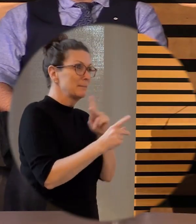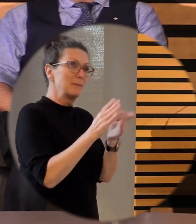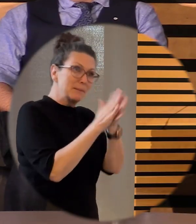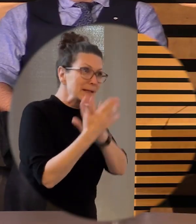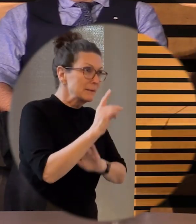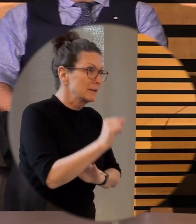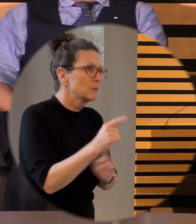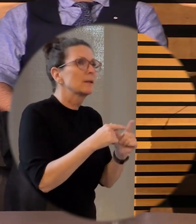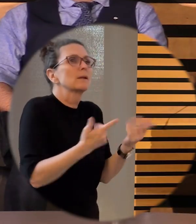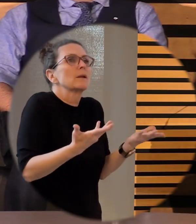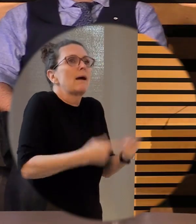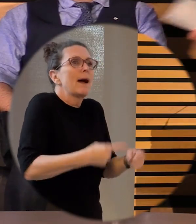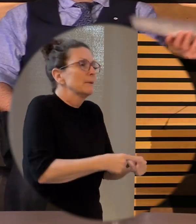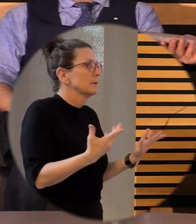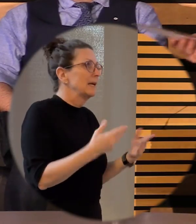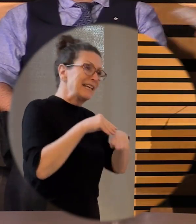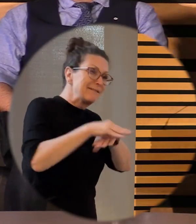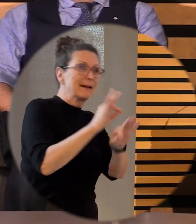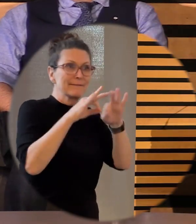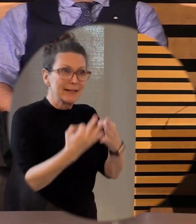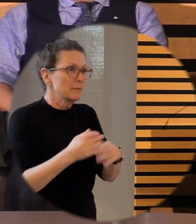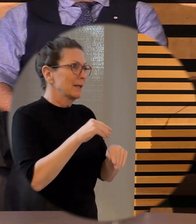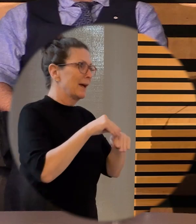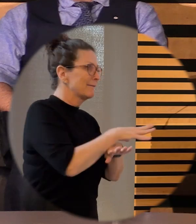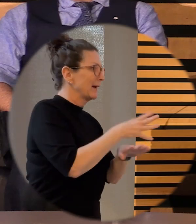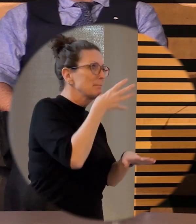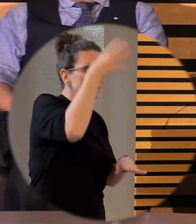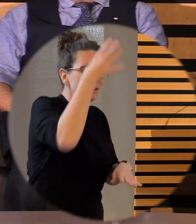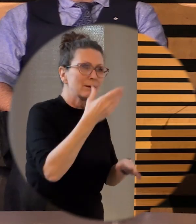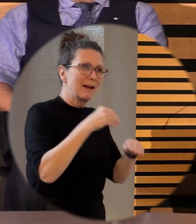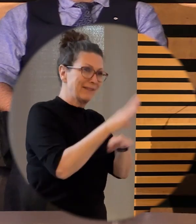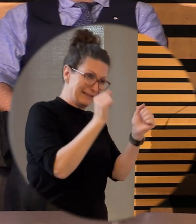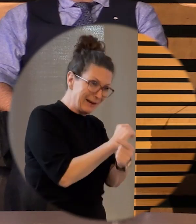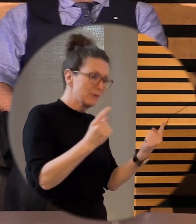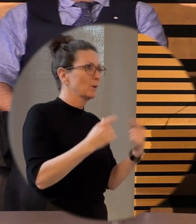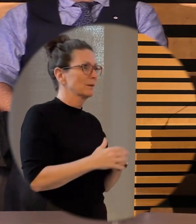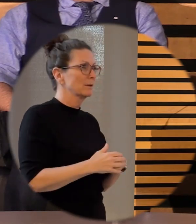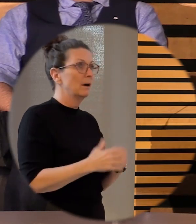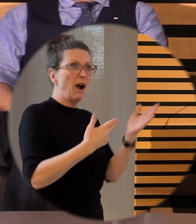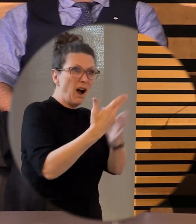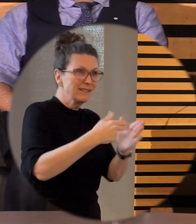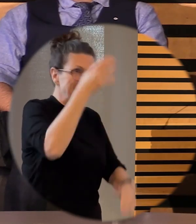with disabilities it benefits elders it benefits new families it benefits everybody uh it's common